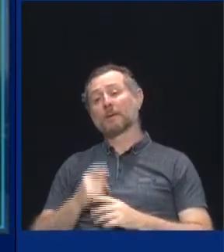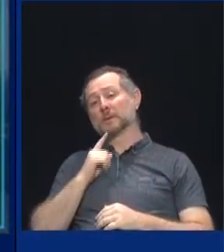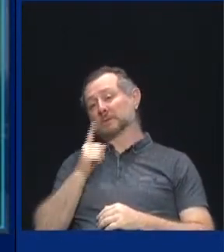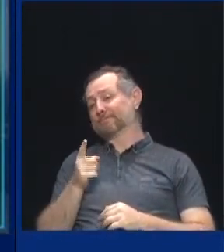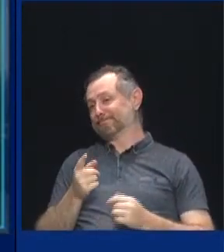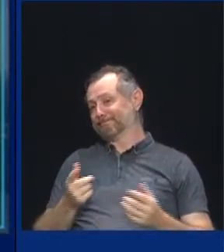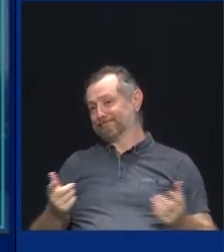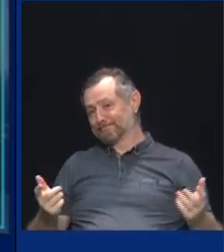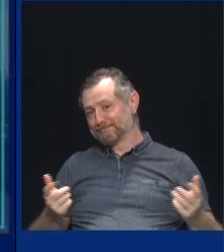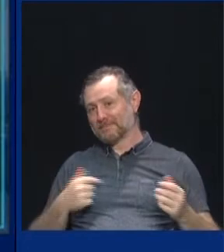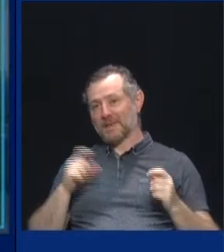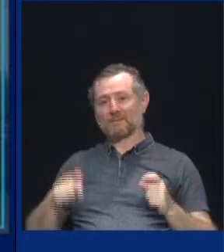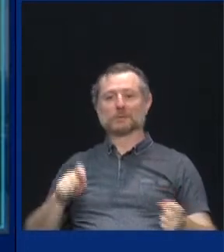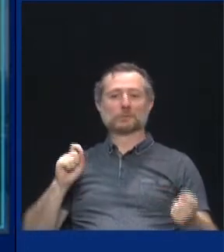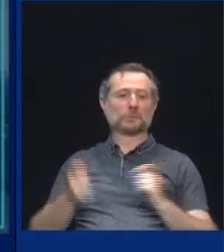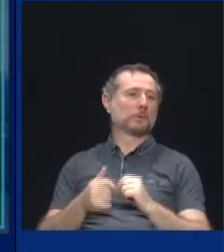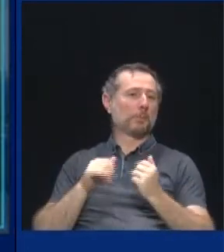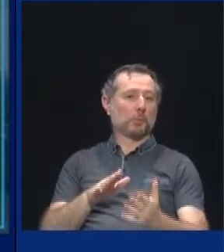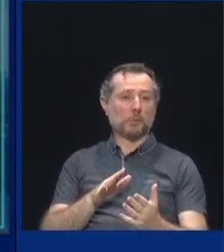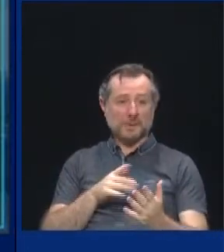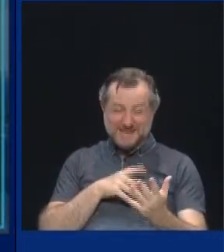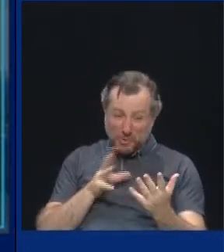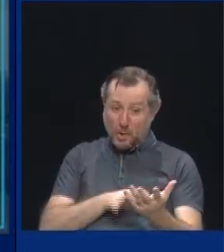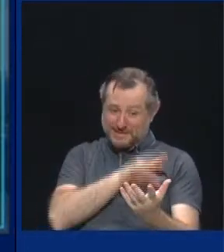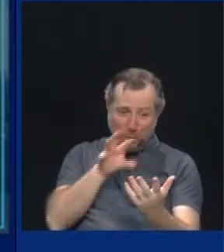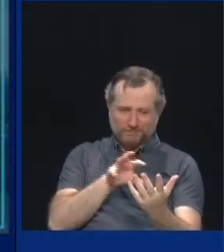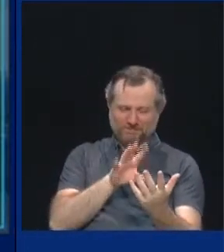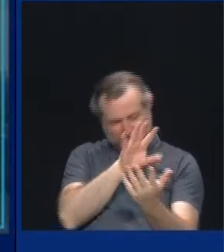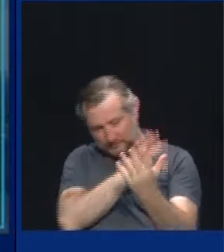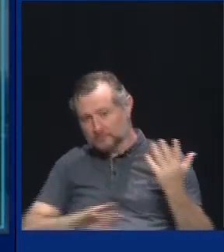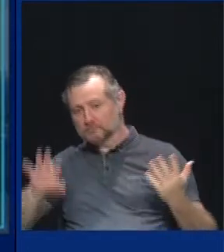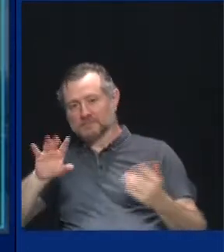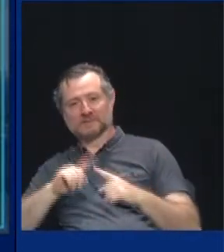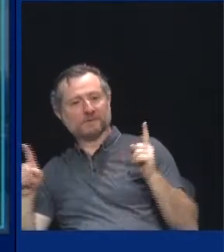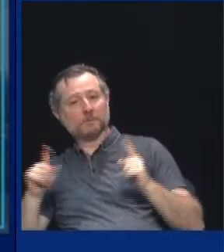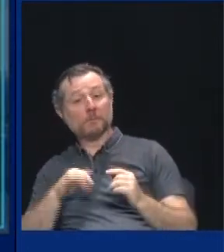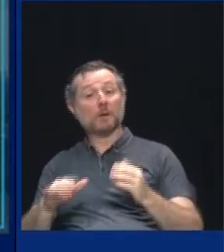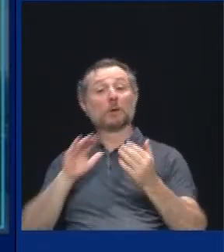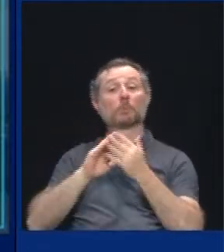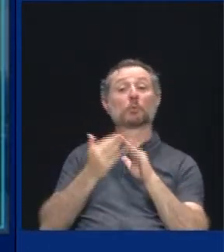HOW MANY TIMES I SAY SOMETHING. WE NEED A DIFFERENT APPROACH.